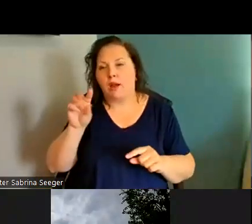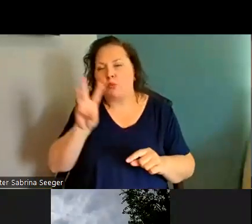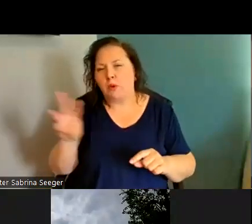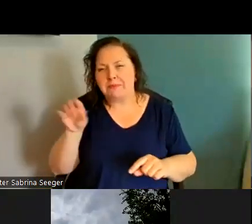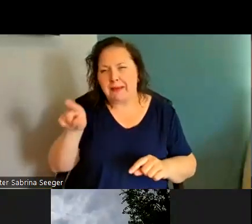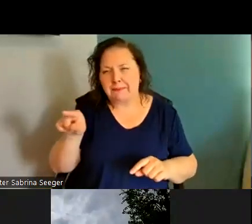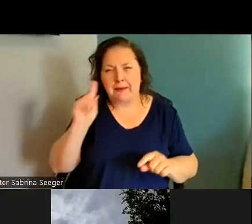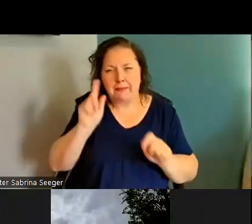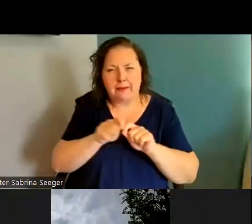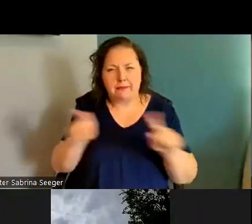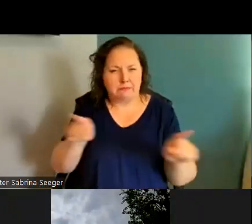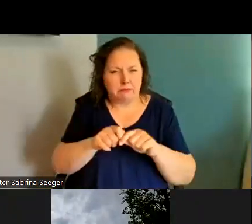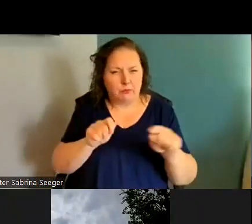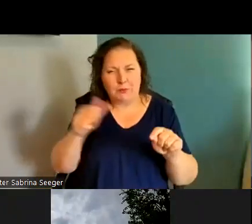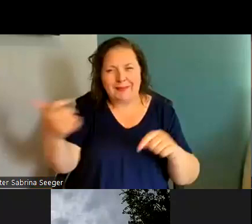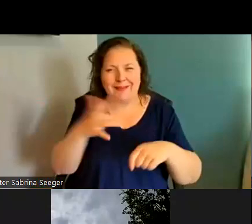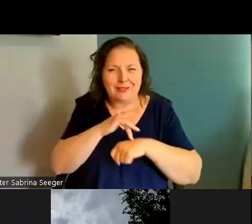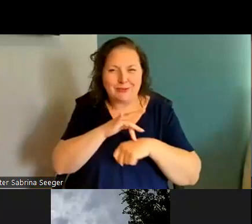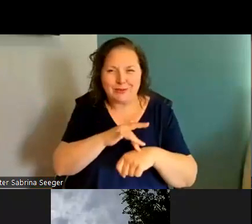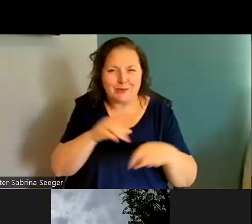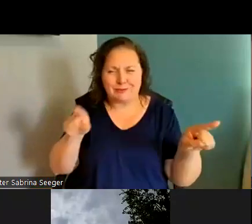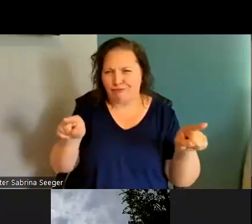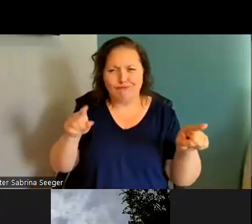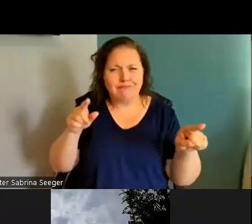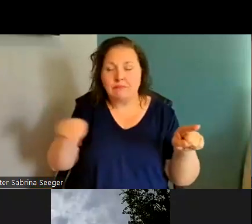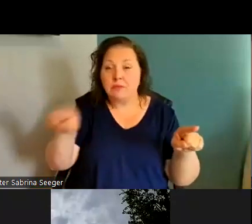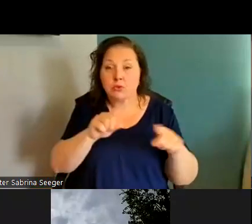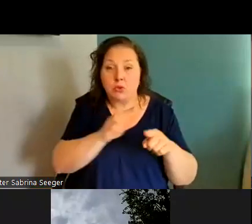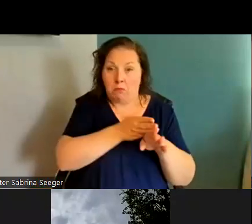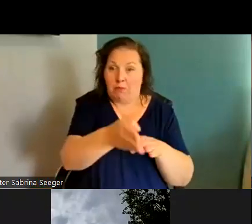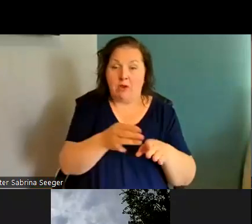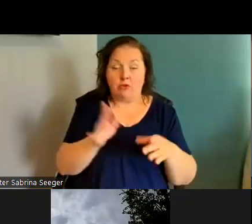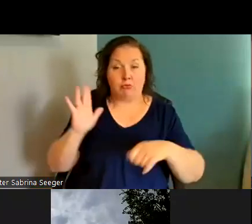going out with the other resources. So the field can access that content from our presentations,